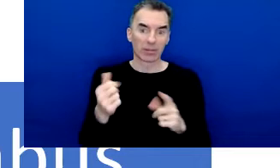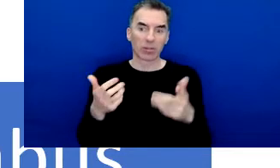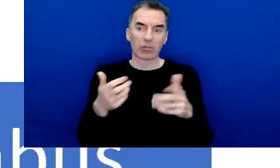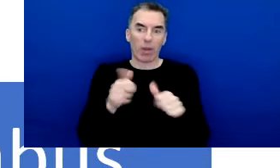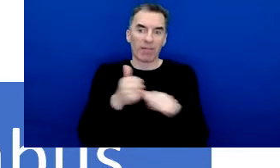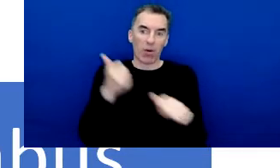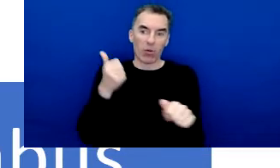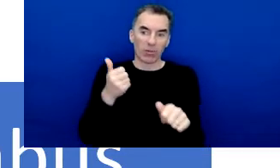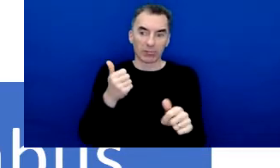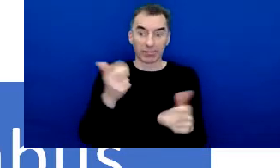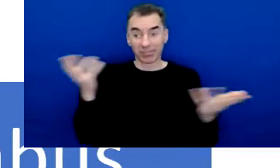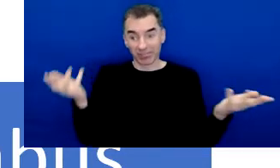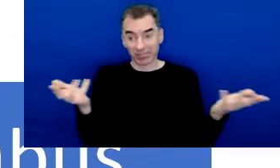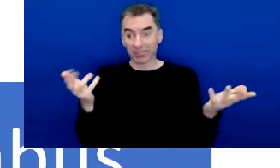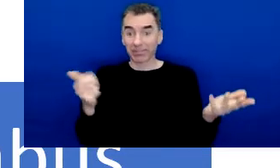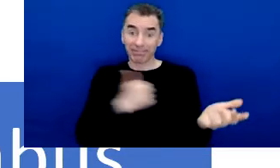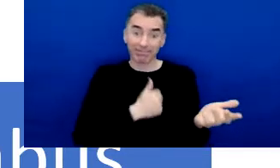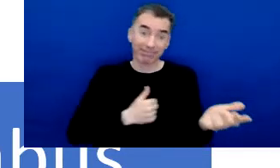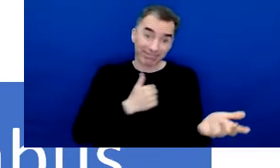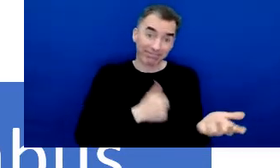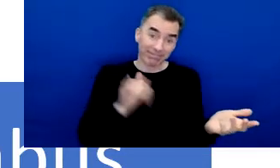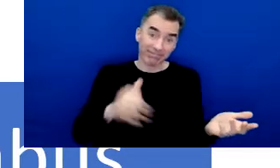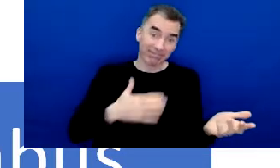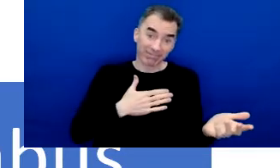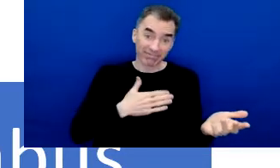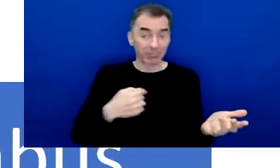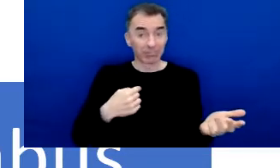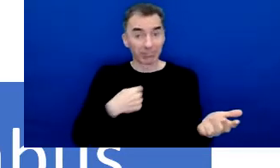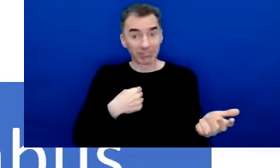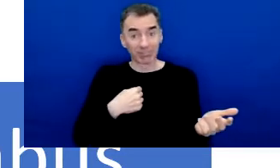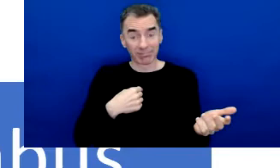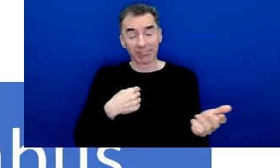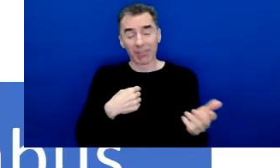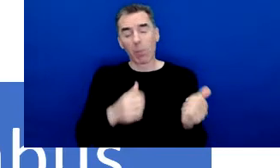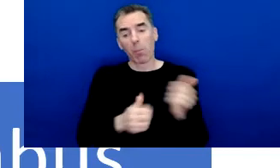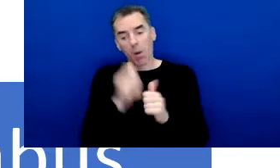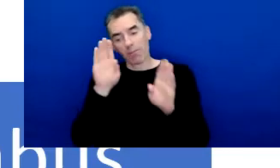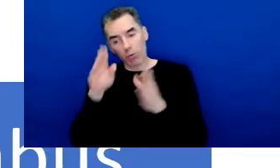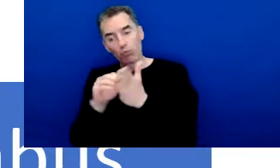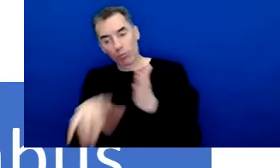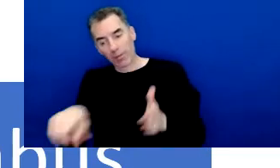sorry, I am I am student leaning, I guess. But that doesn't mean I always agree.